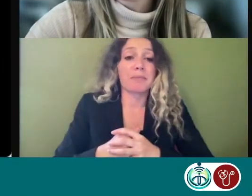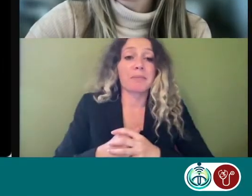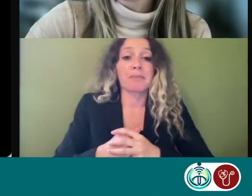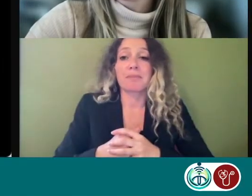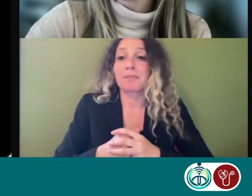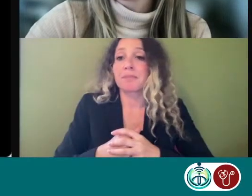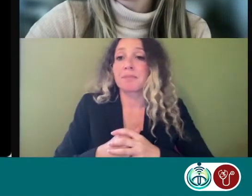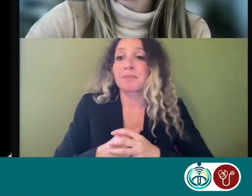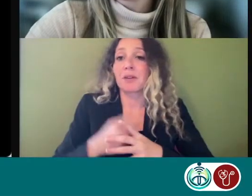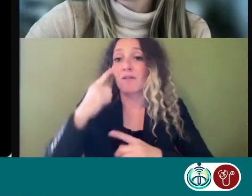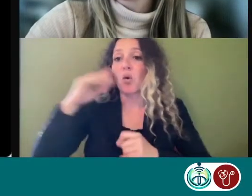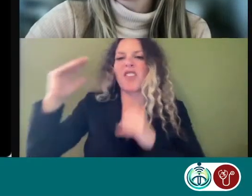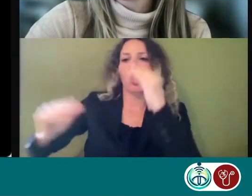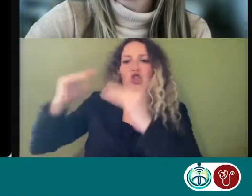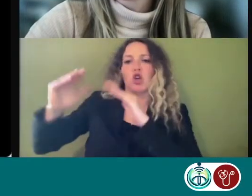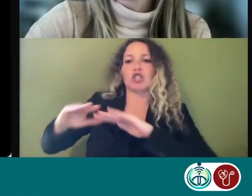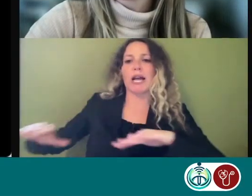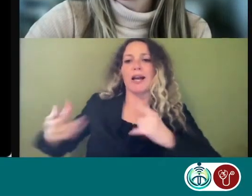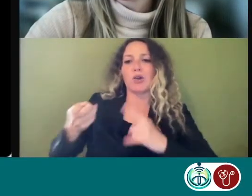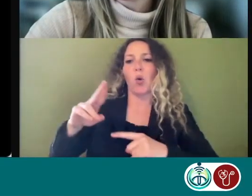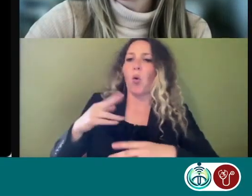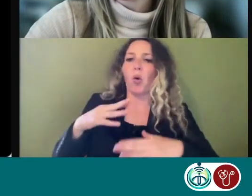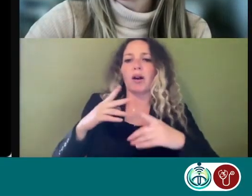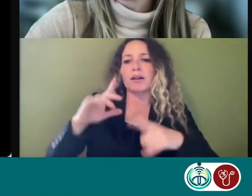child, or their sibling just couldn't make a connection with a provider in a way that